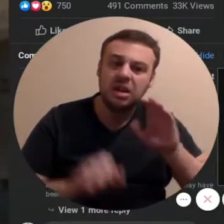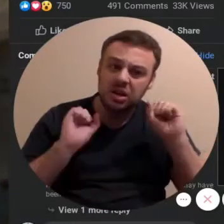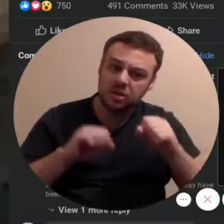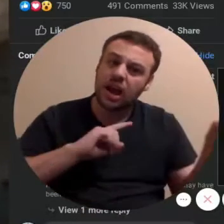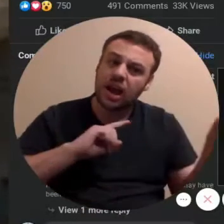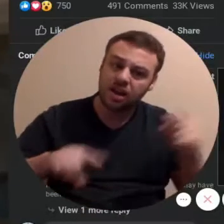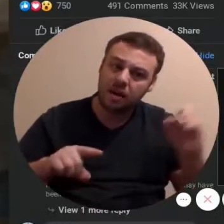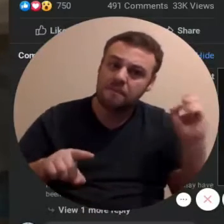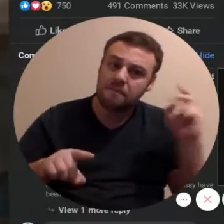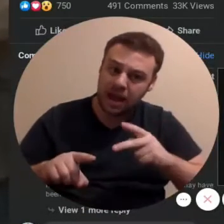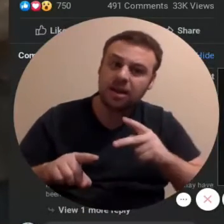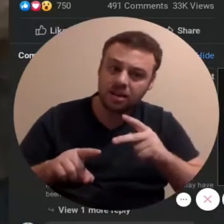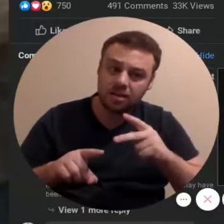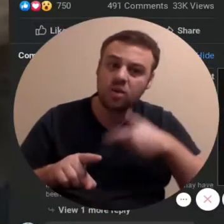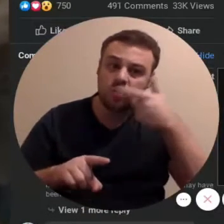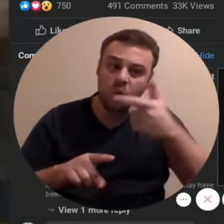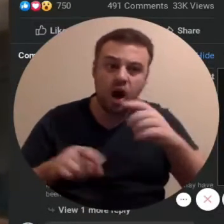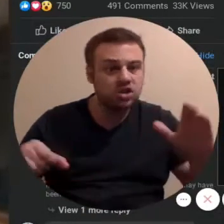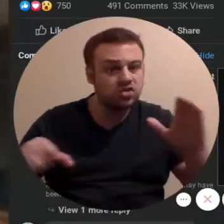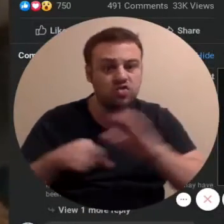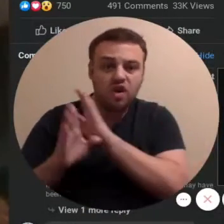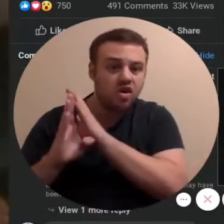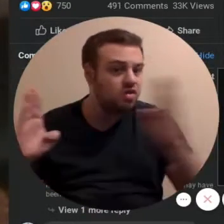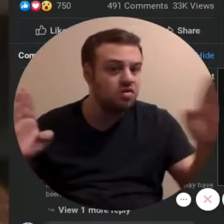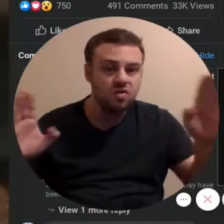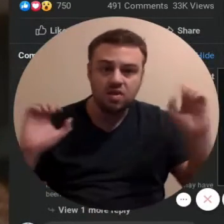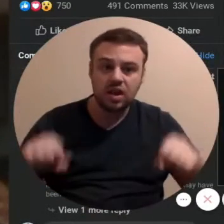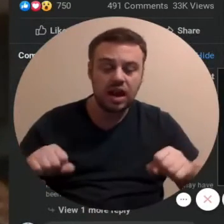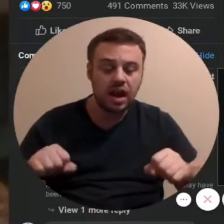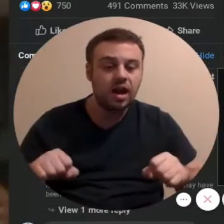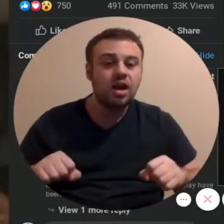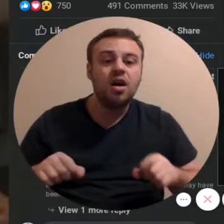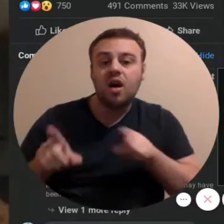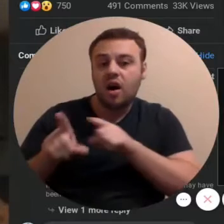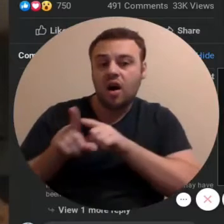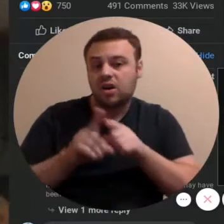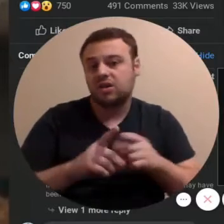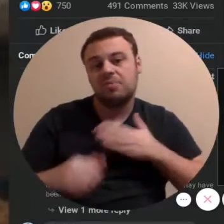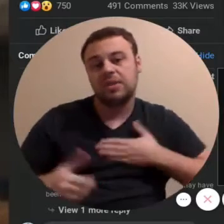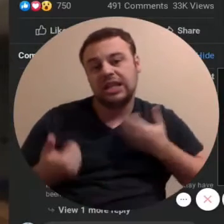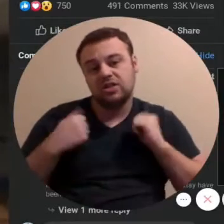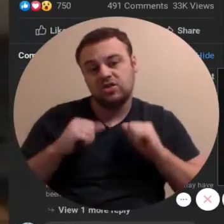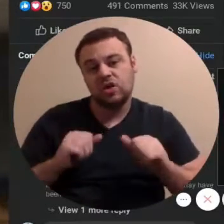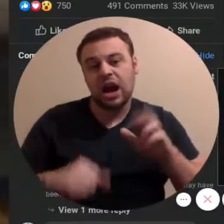Yes, do try refreshing your page. And you can also find it at our YouTube channel: